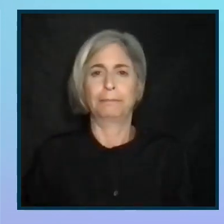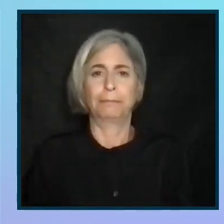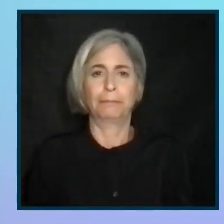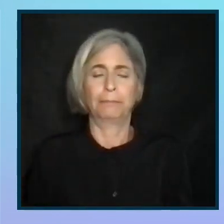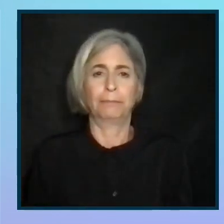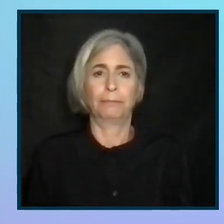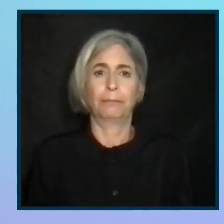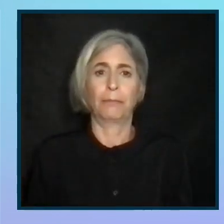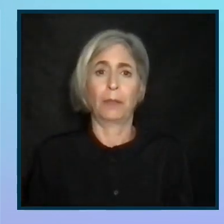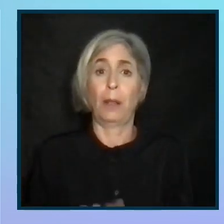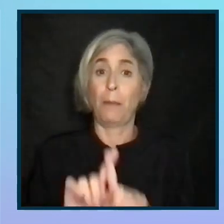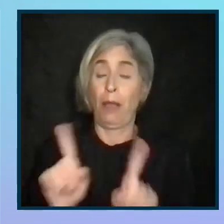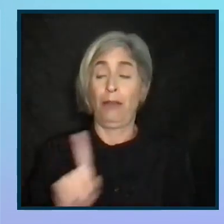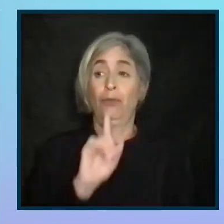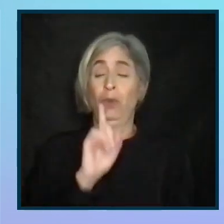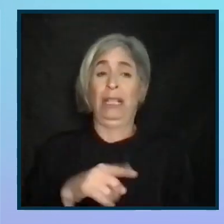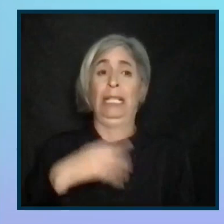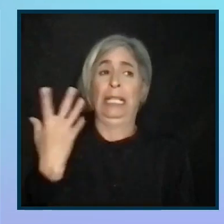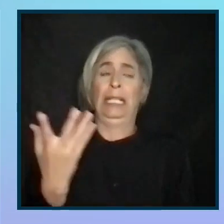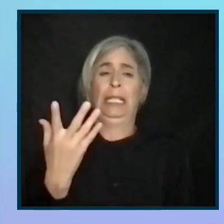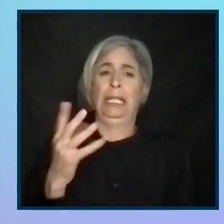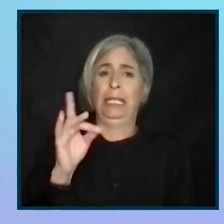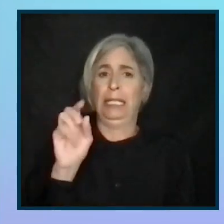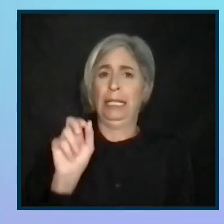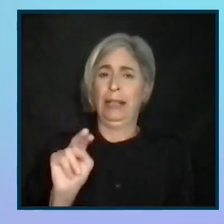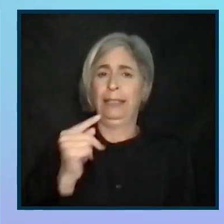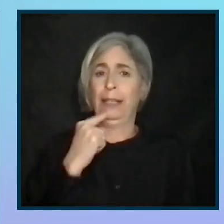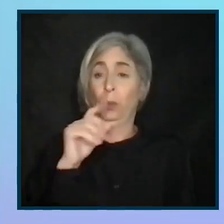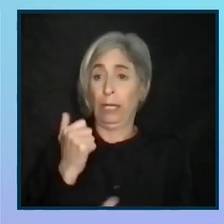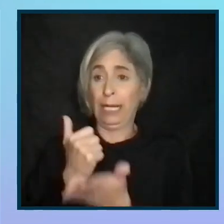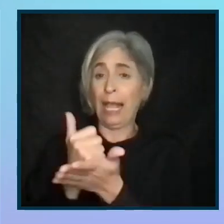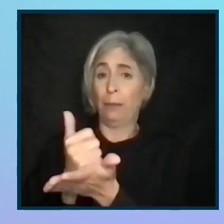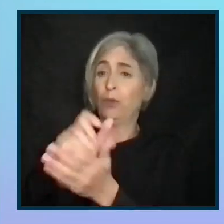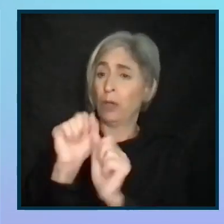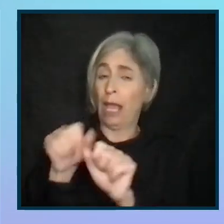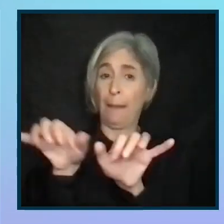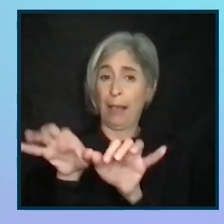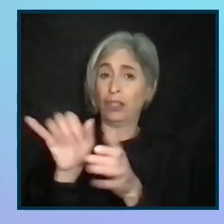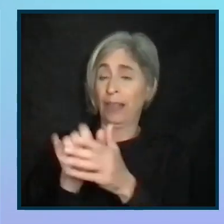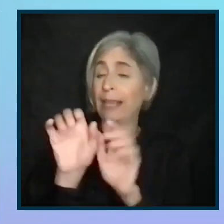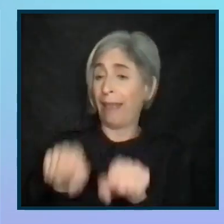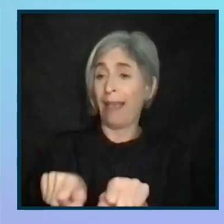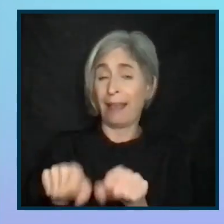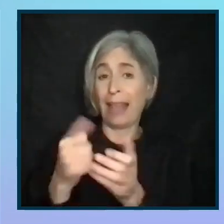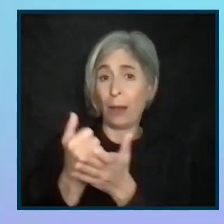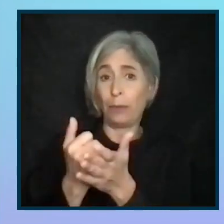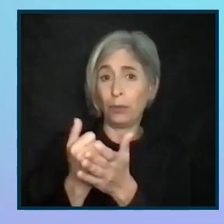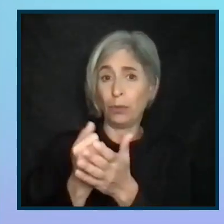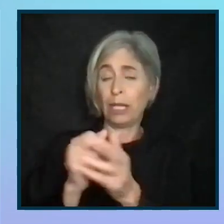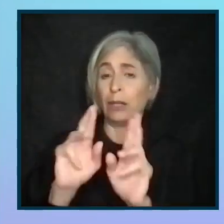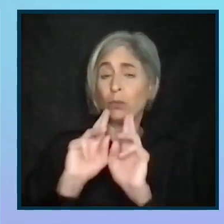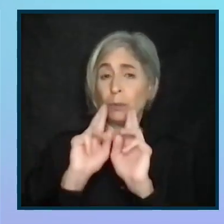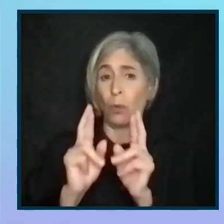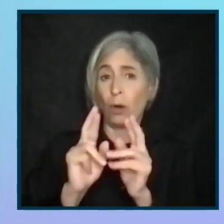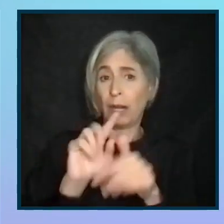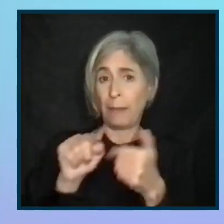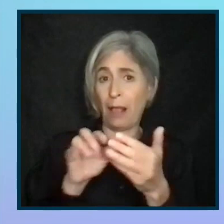But I mean really, and like Dylan said, we can further help you measure that and be able to report out on that. But I mean,